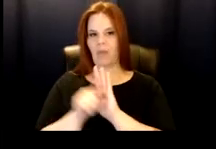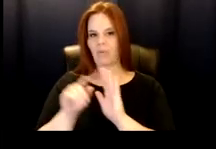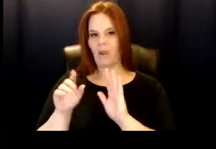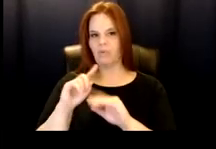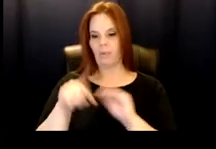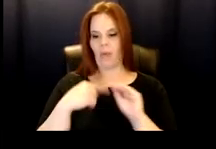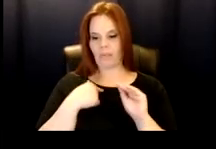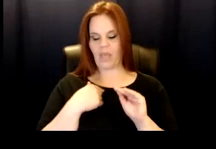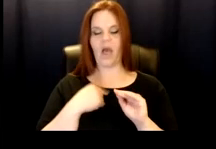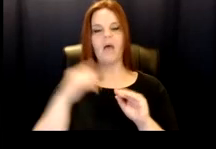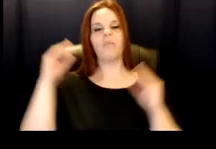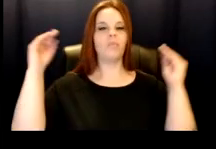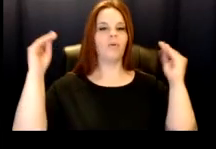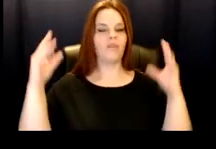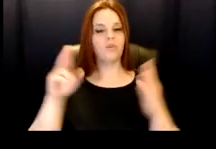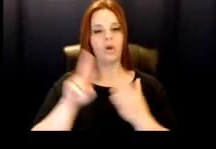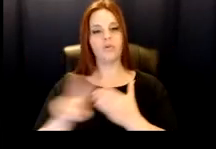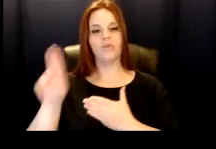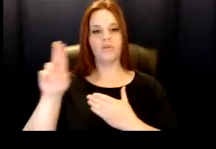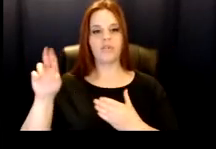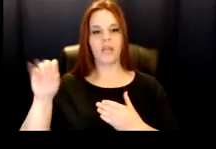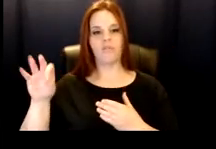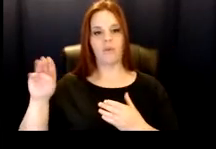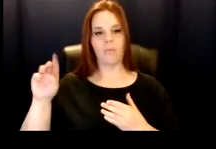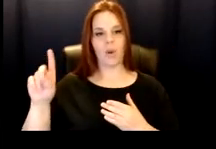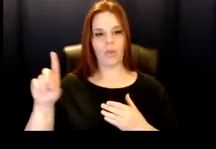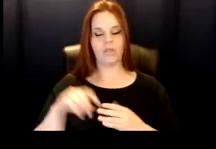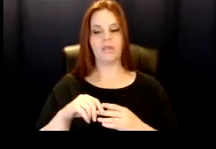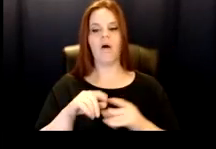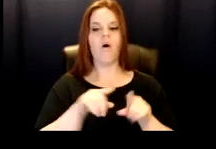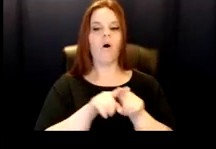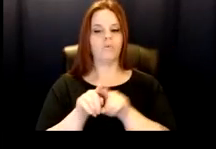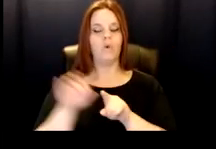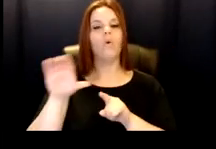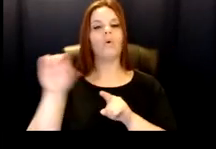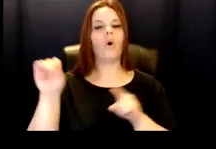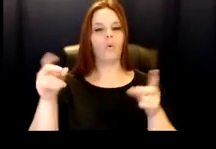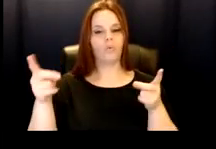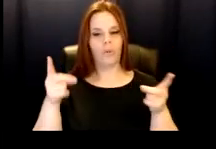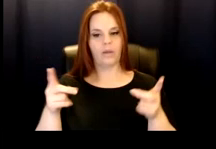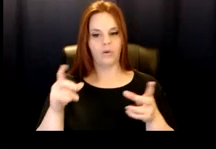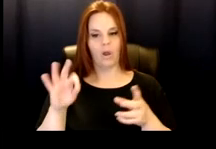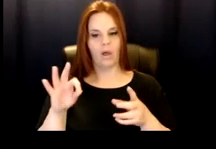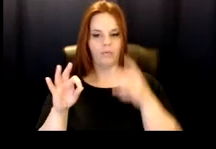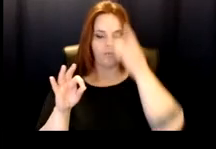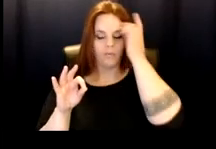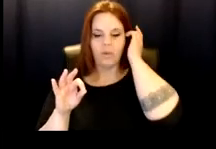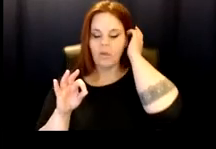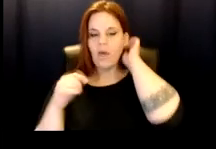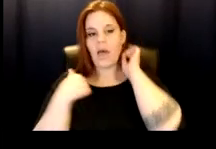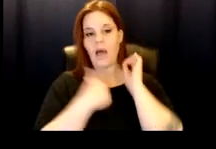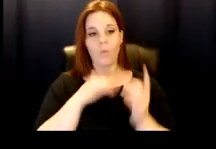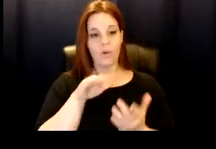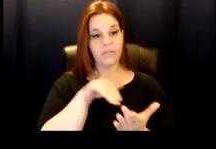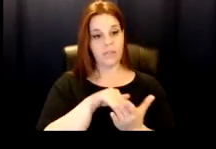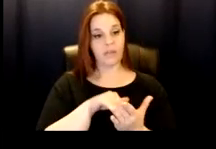at the University of Maryland, and also the co director of the of our Center on Transition